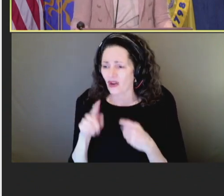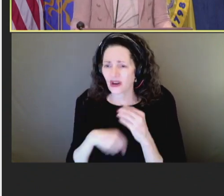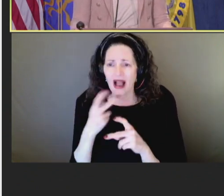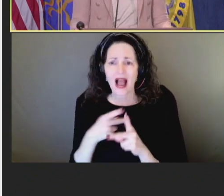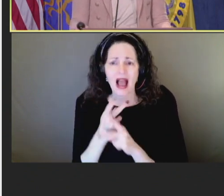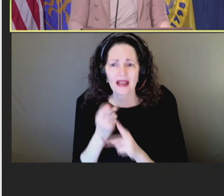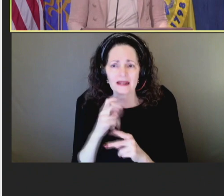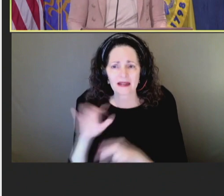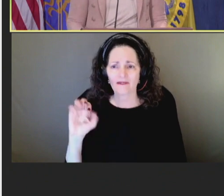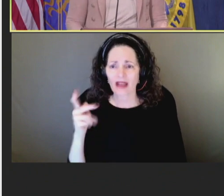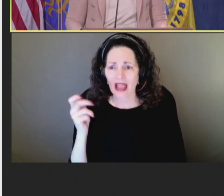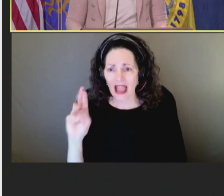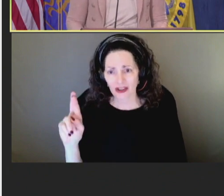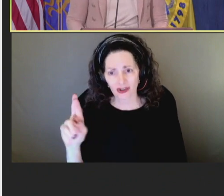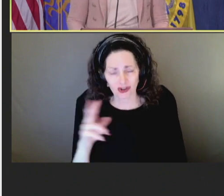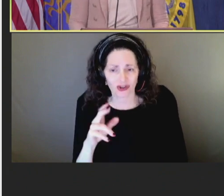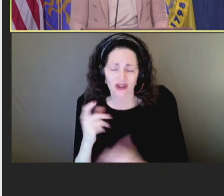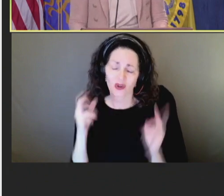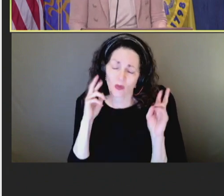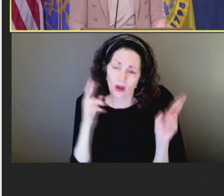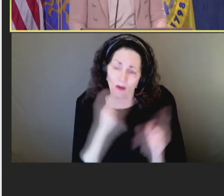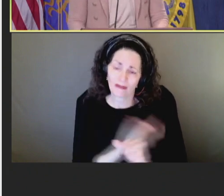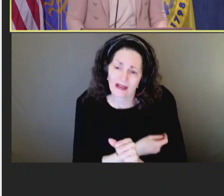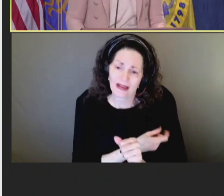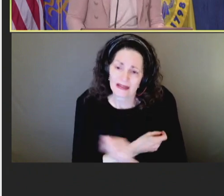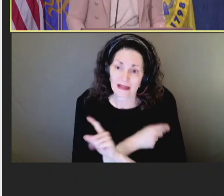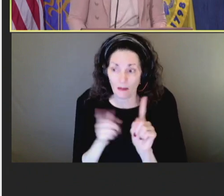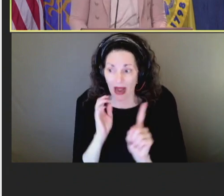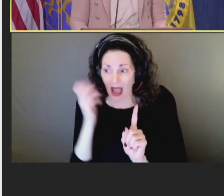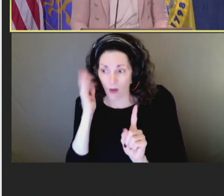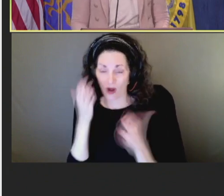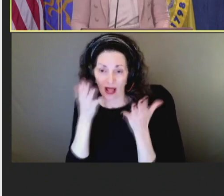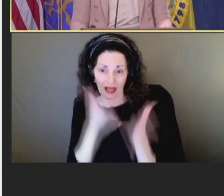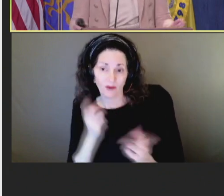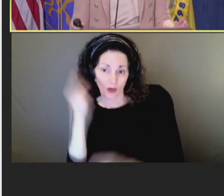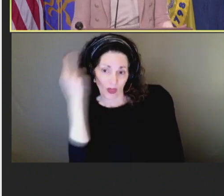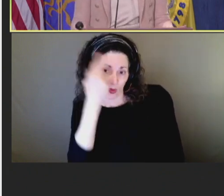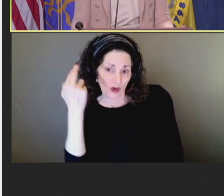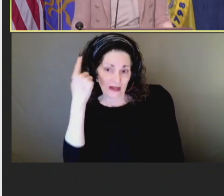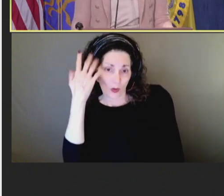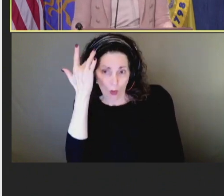I will leave you with the reason that I'm doing this, a picture of me with my eight-year-old.